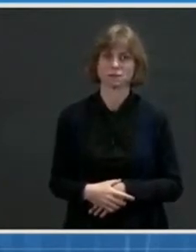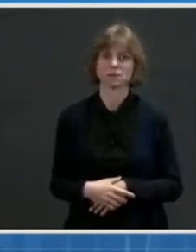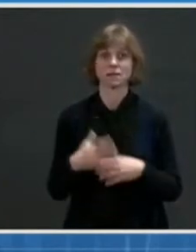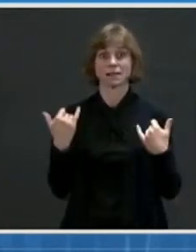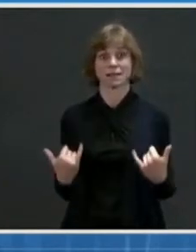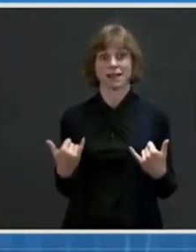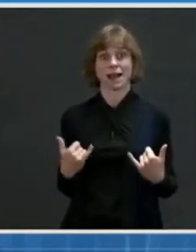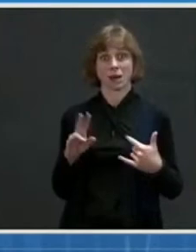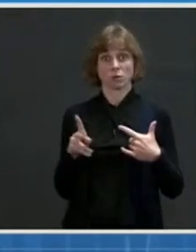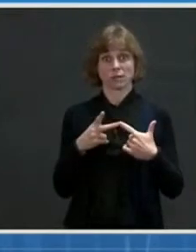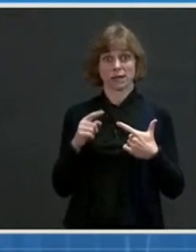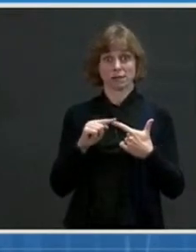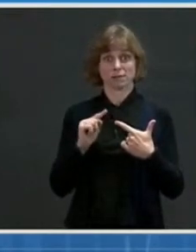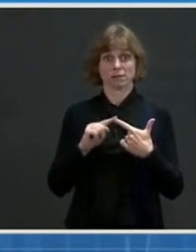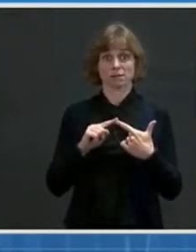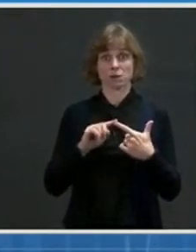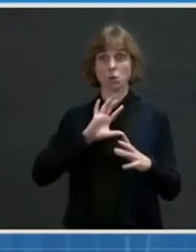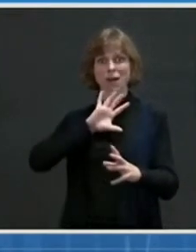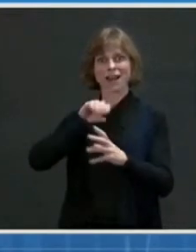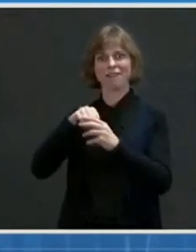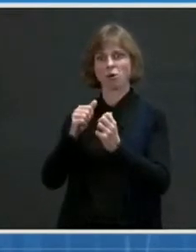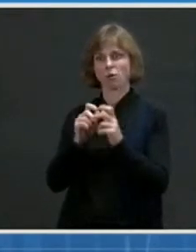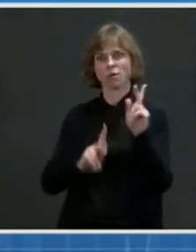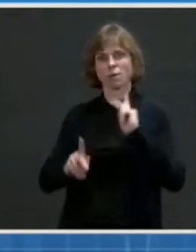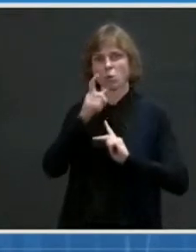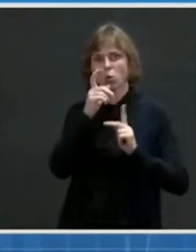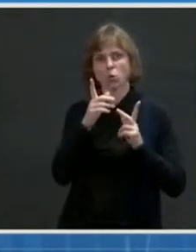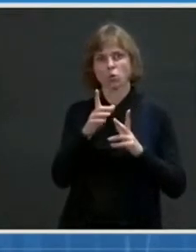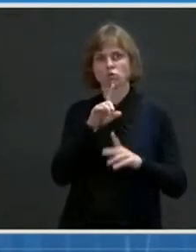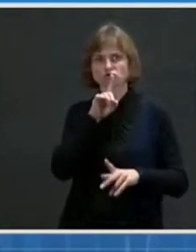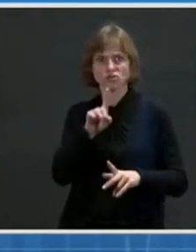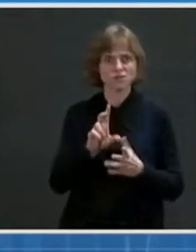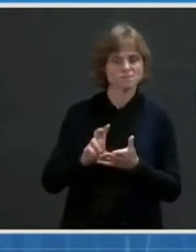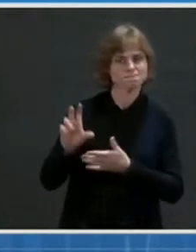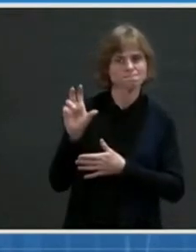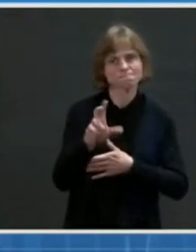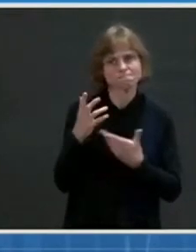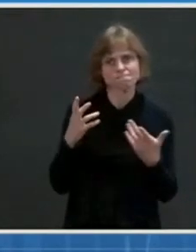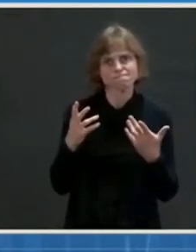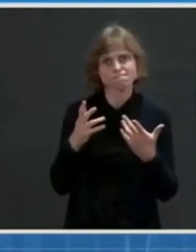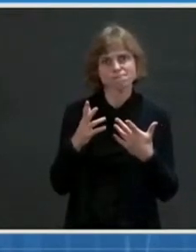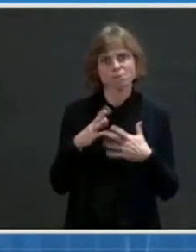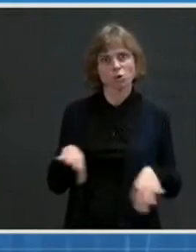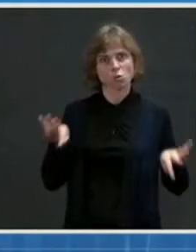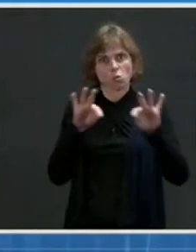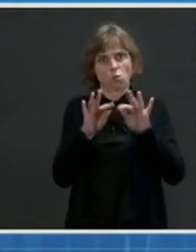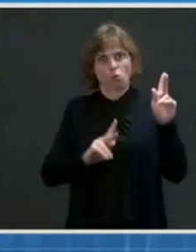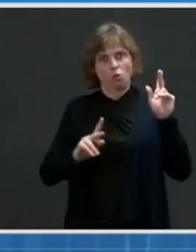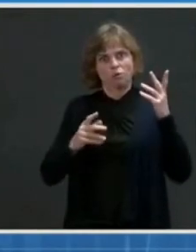PUBLIC DESERVES. TODAY, WE BEGIN A SECOND AND MORE PUBLIC STAGE, ENGAGEMENT